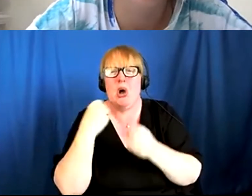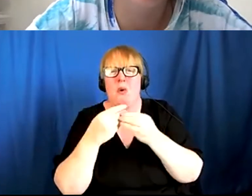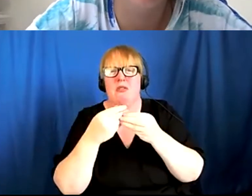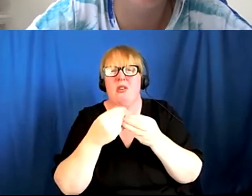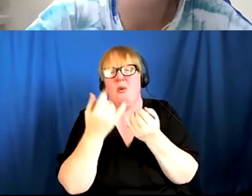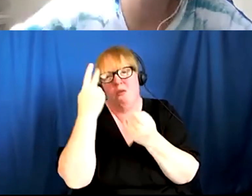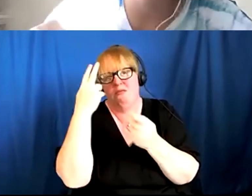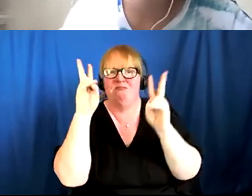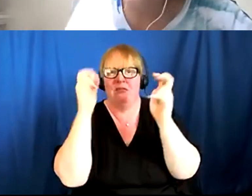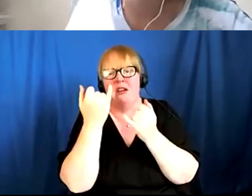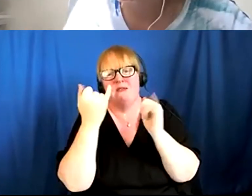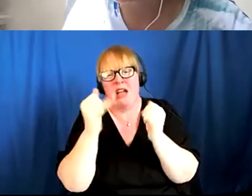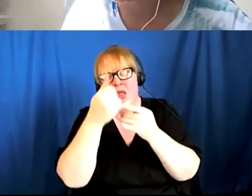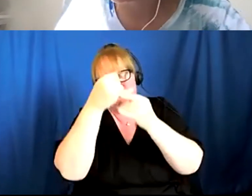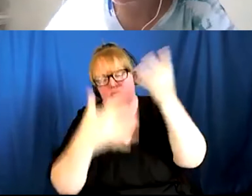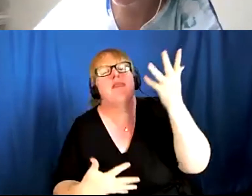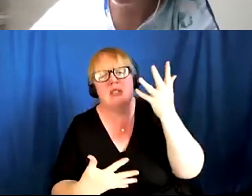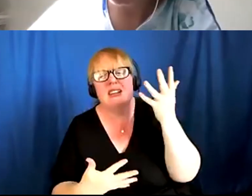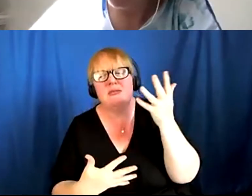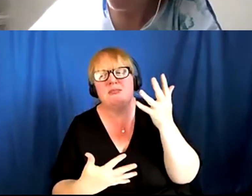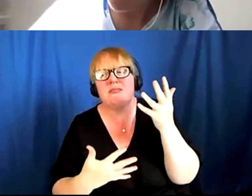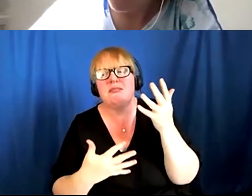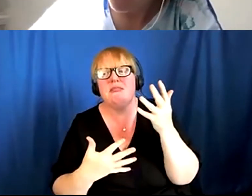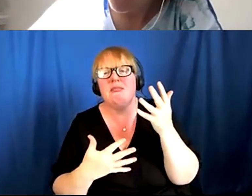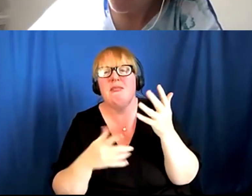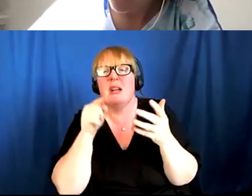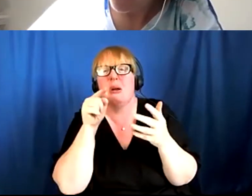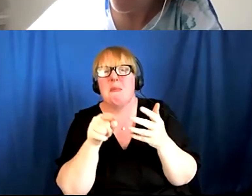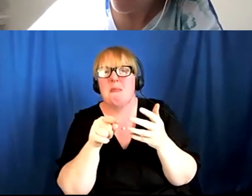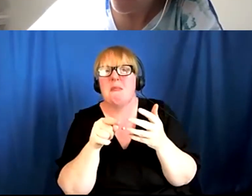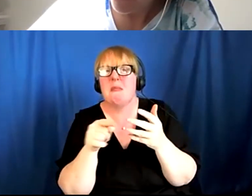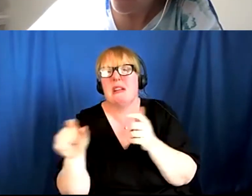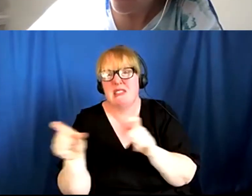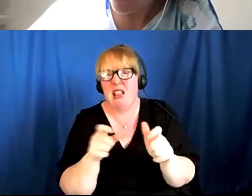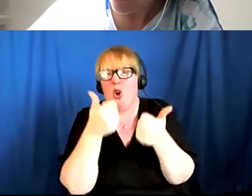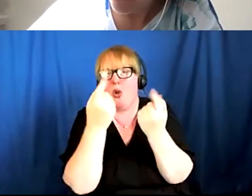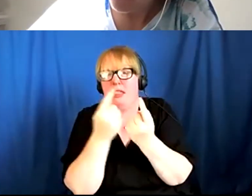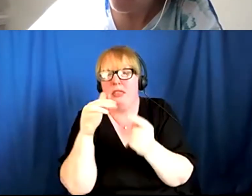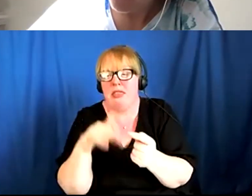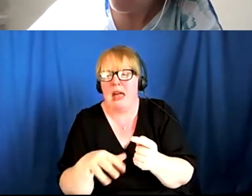but how they're where the good stuff is. And I hadn't thought of this one until just now,